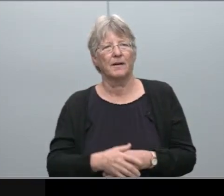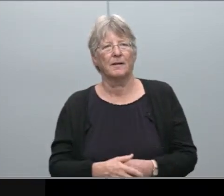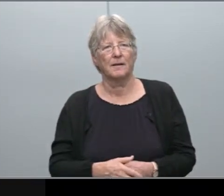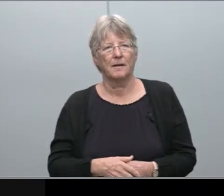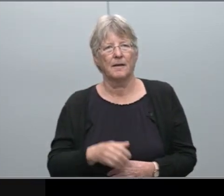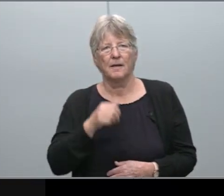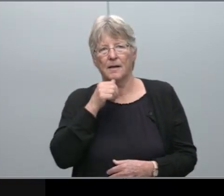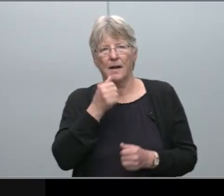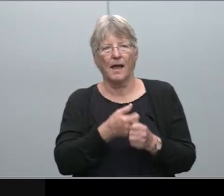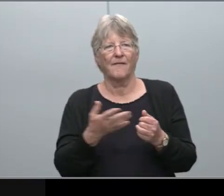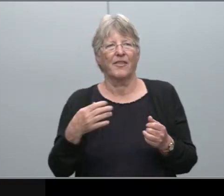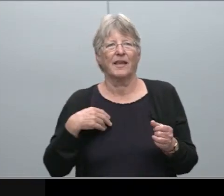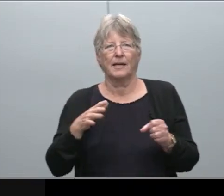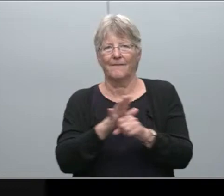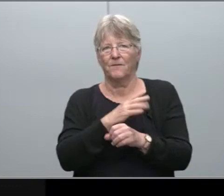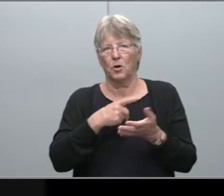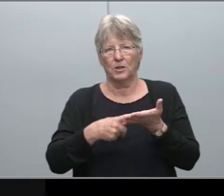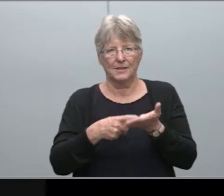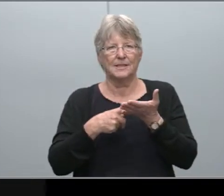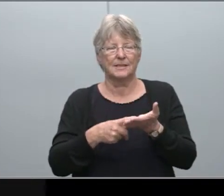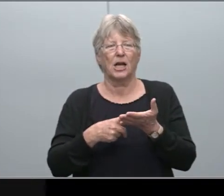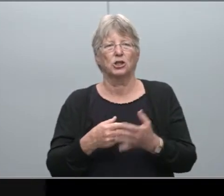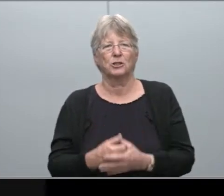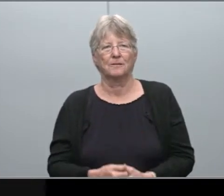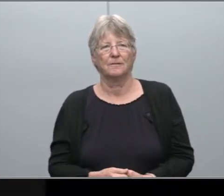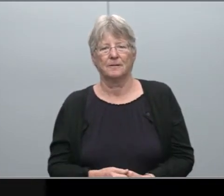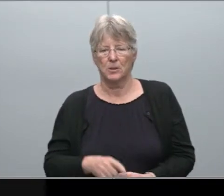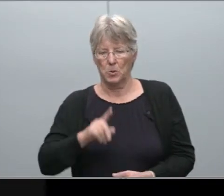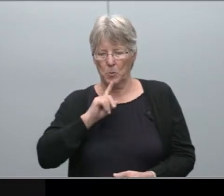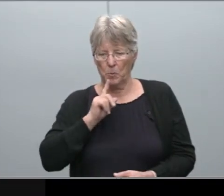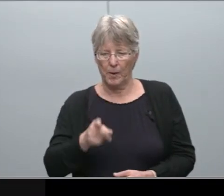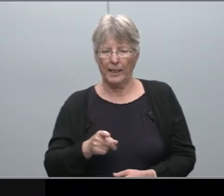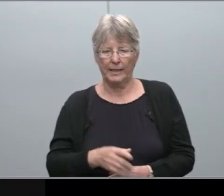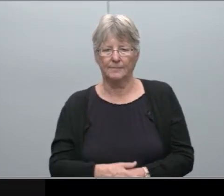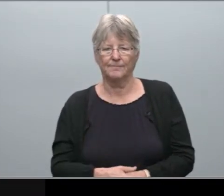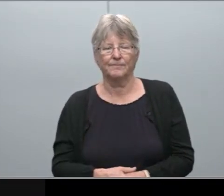And we're gonna say that. Now, if you're watching on YouTube,